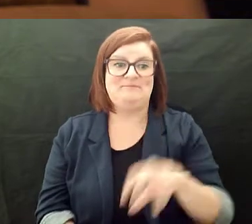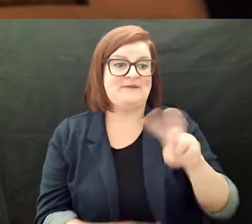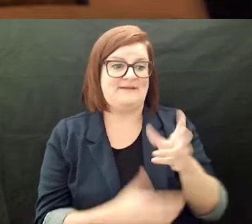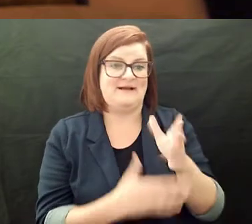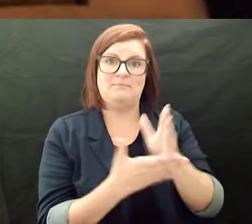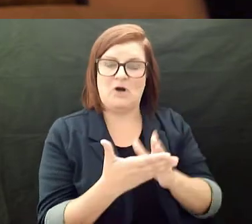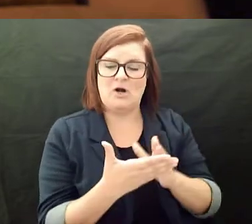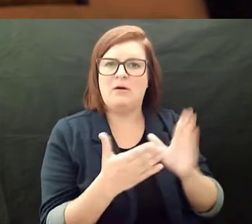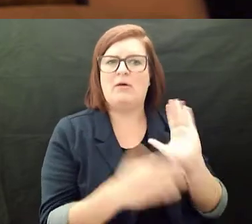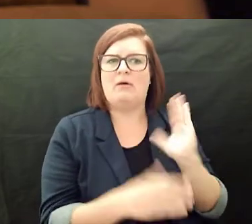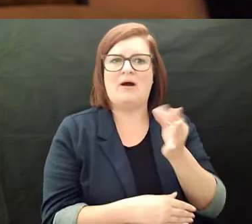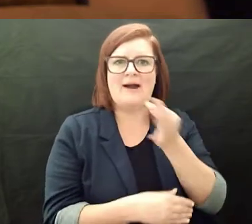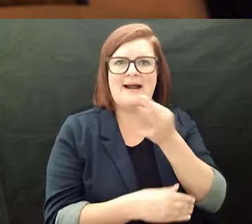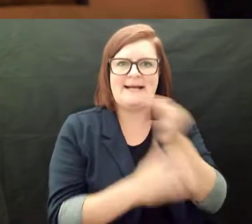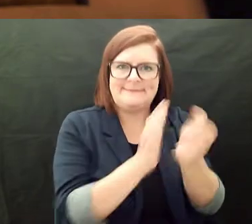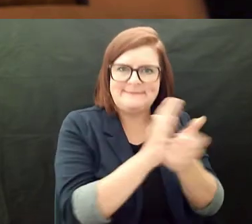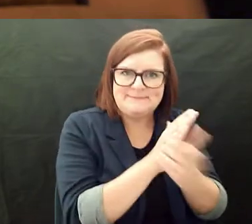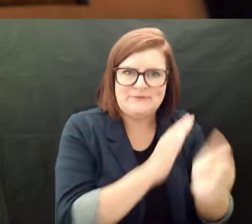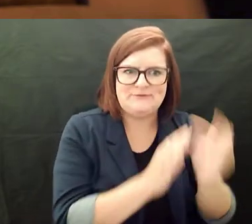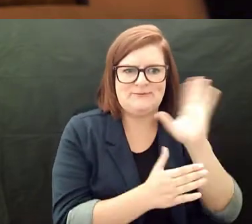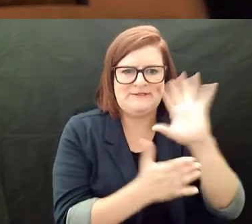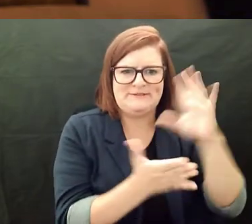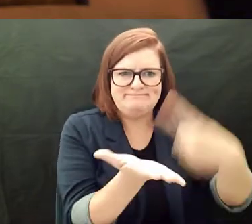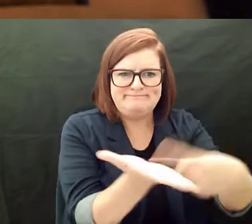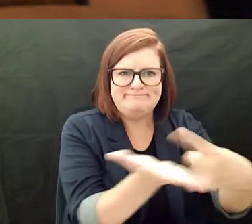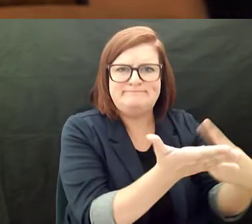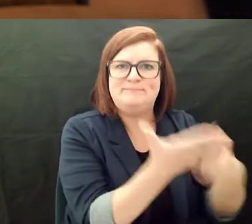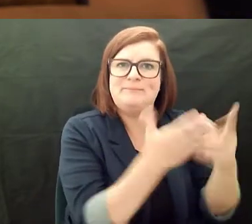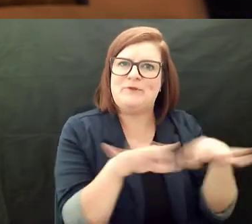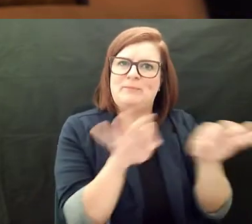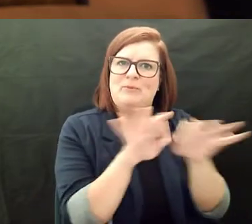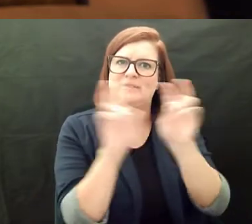During the second half, you'll be able to hear more of our experts in a breakout session